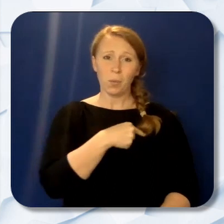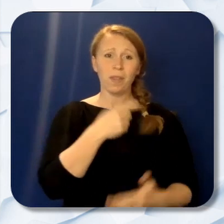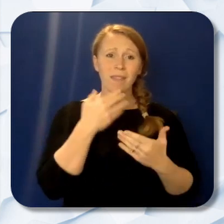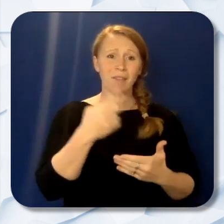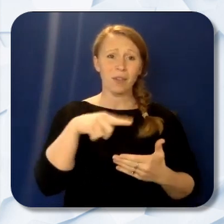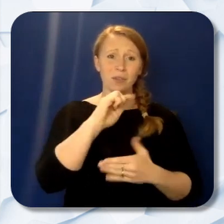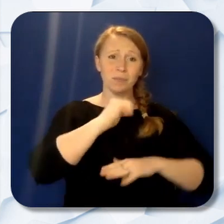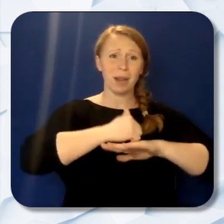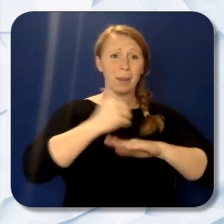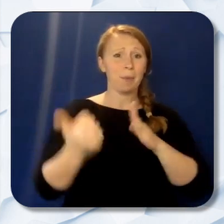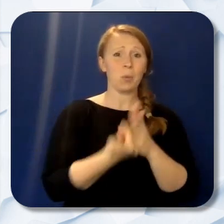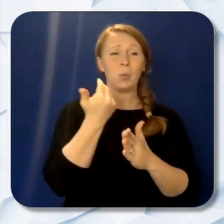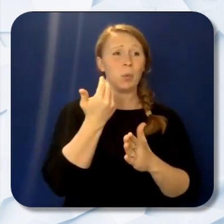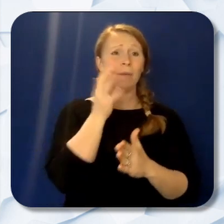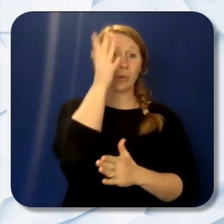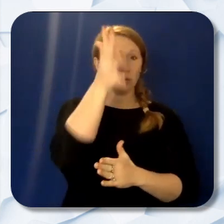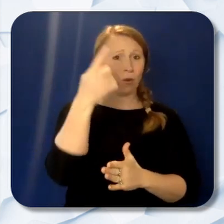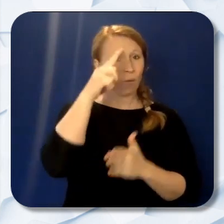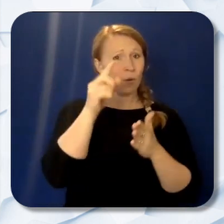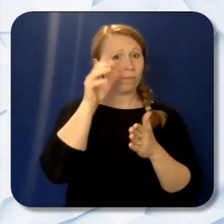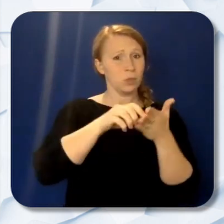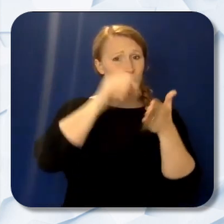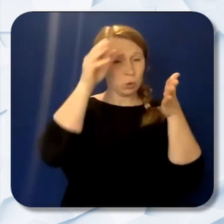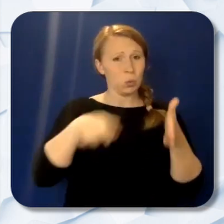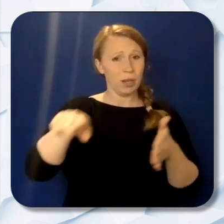Um! Thank you for that I did want to also thank those who have been